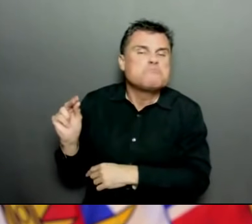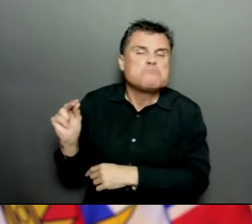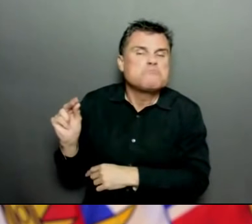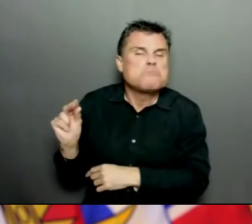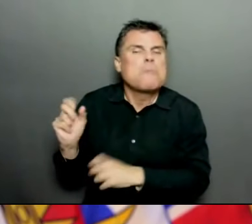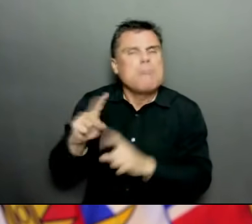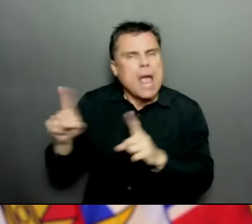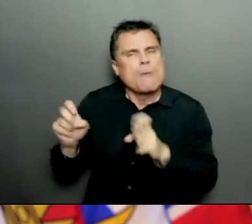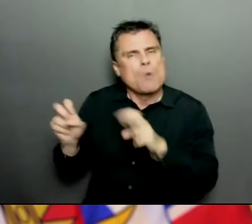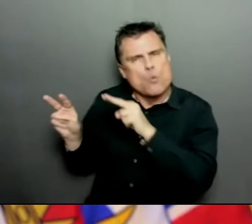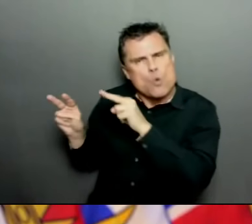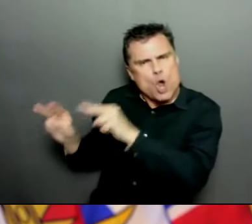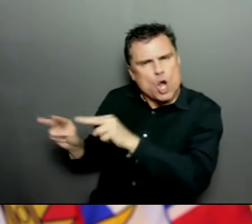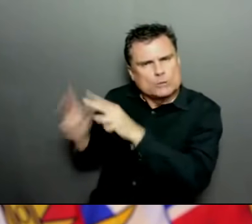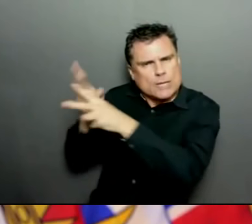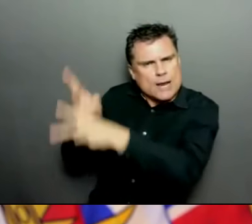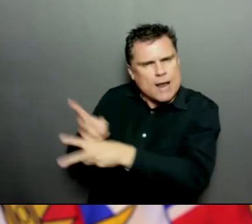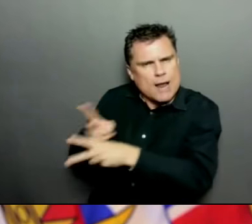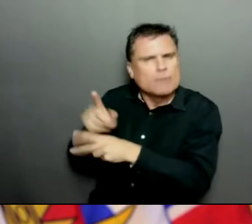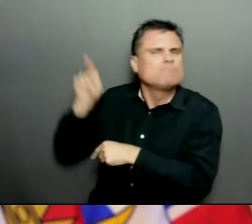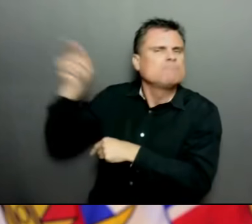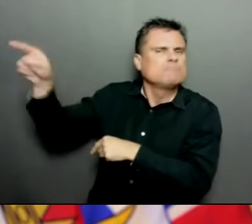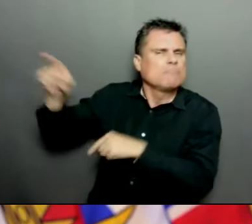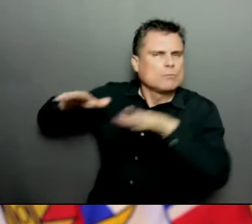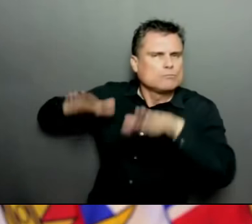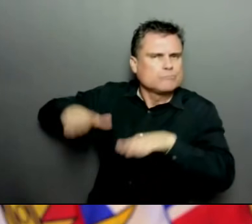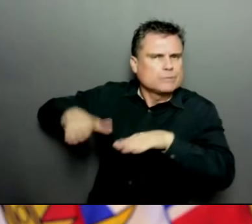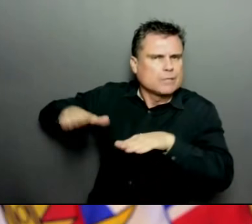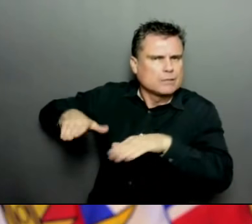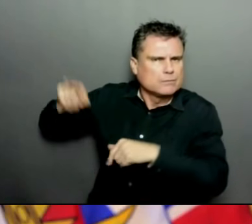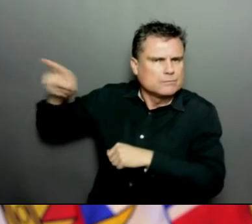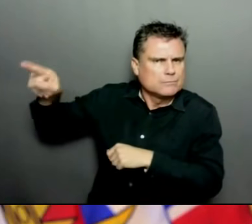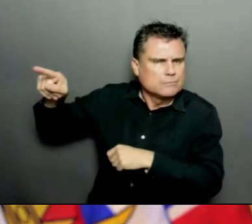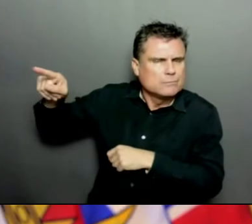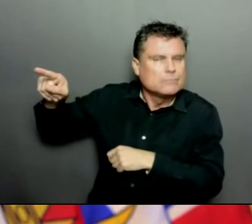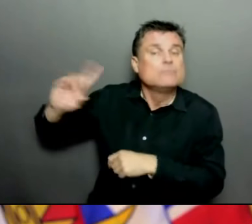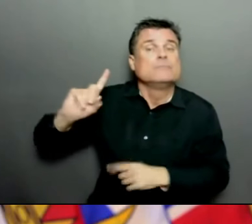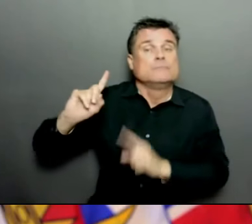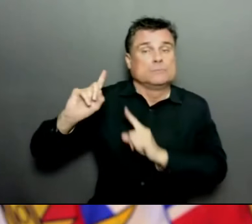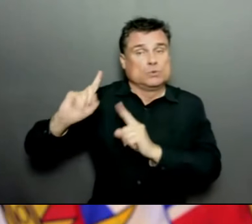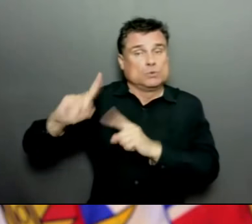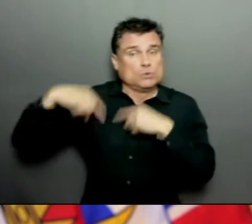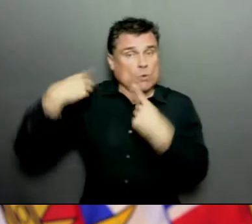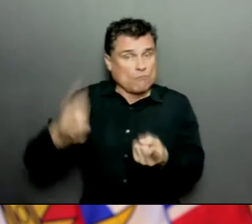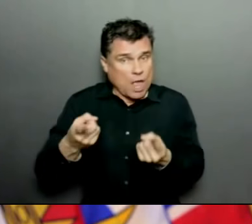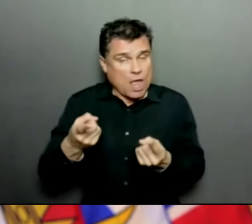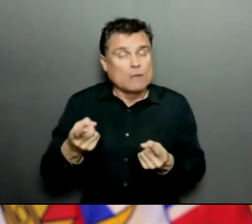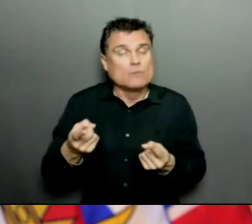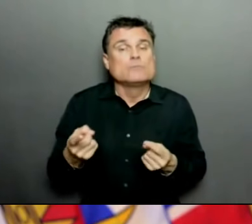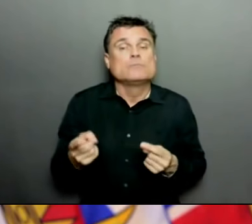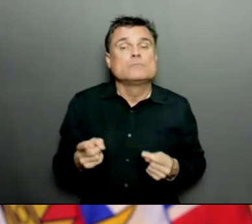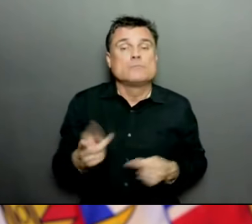and the ones approved so far recognize the spike protein.